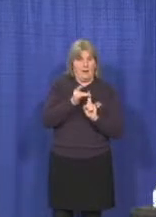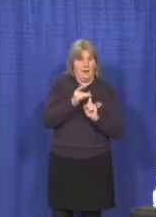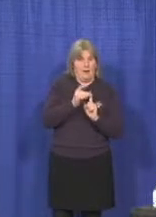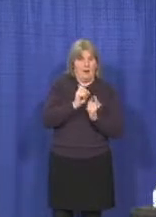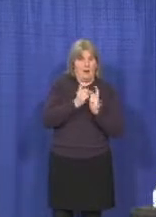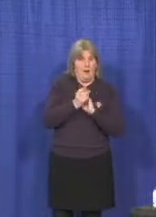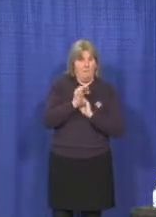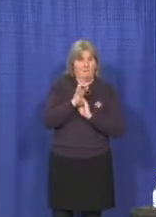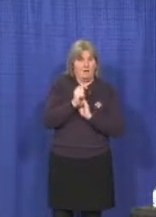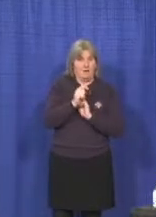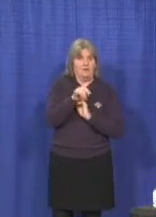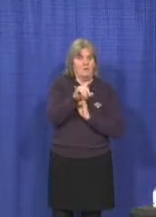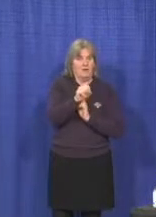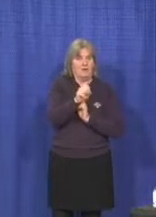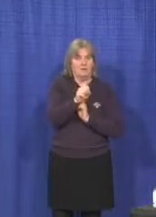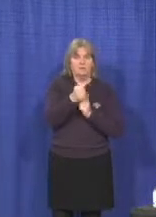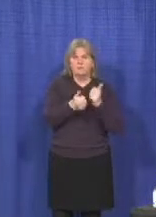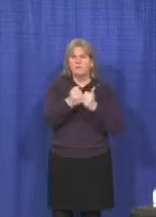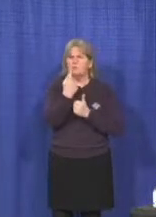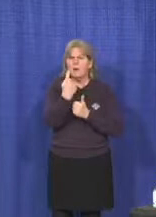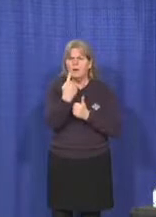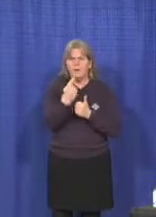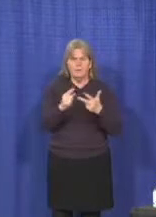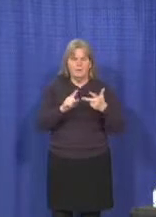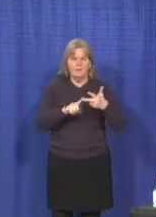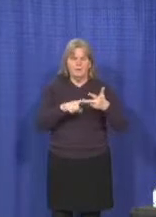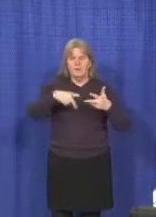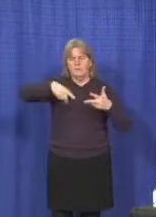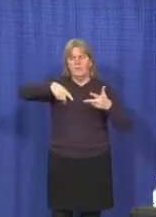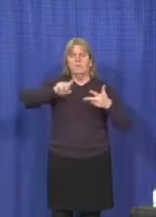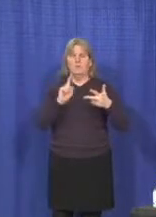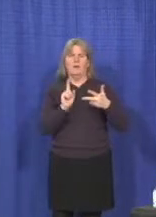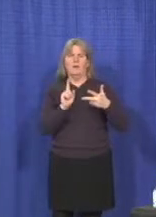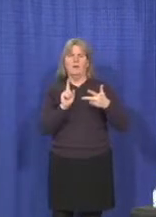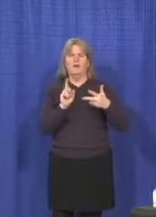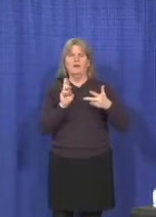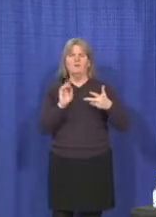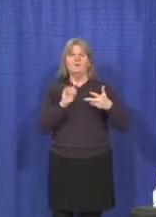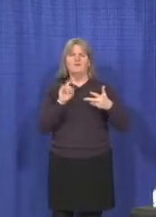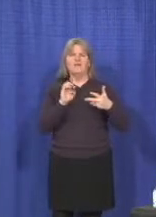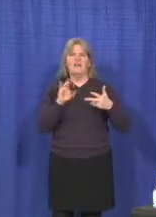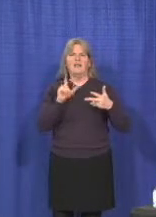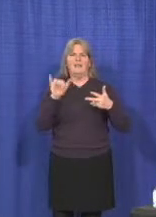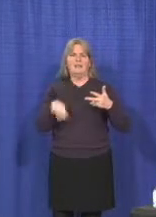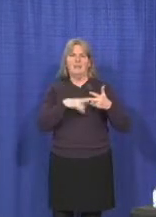COVID and this is the P1 variant